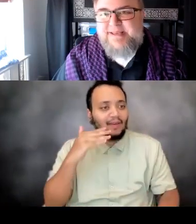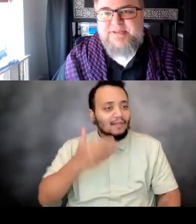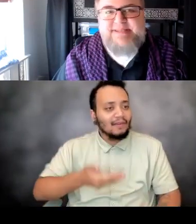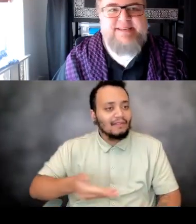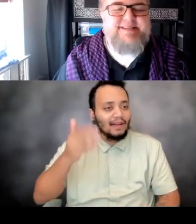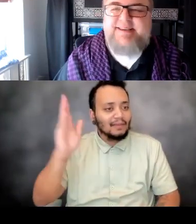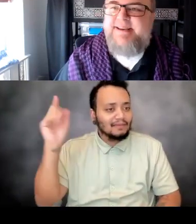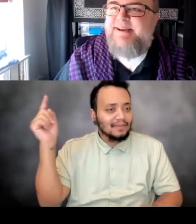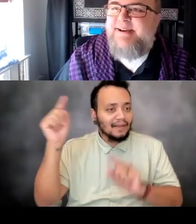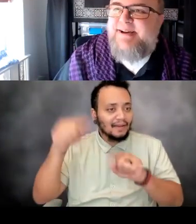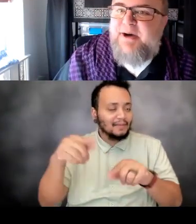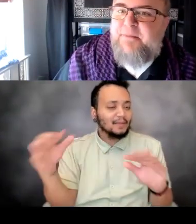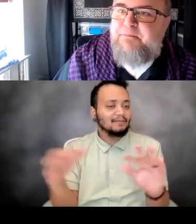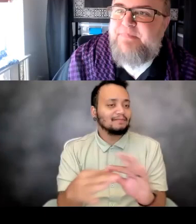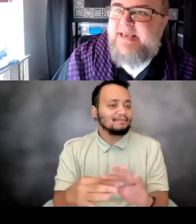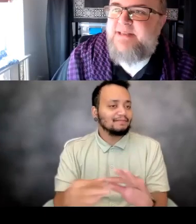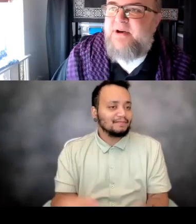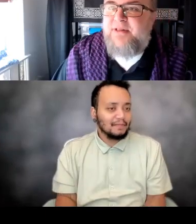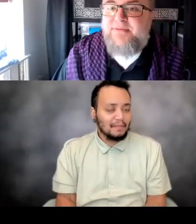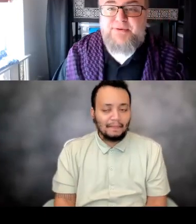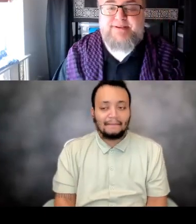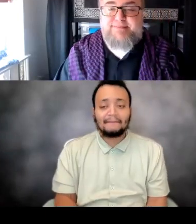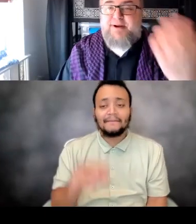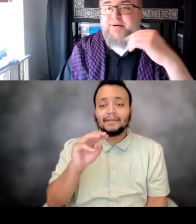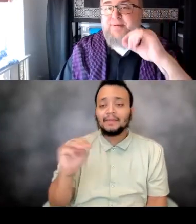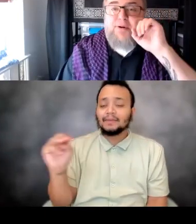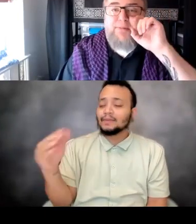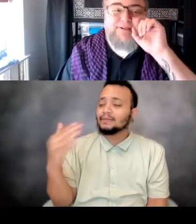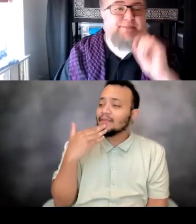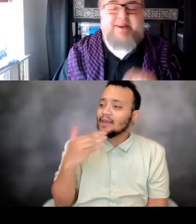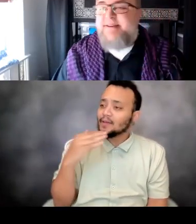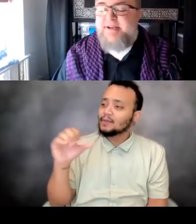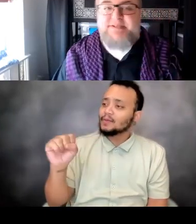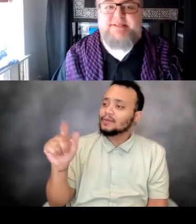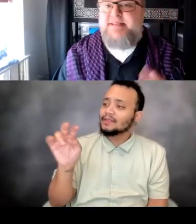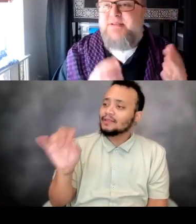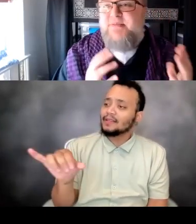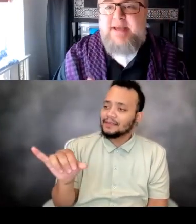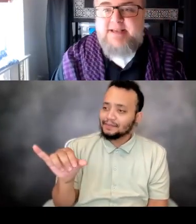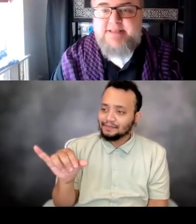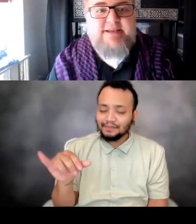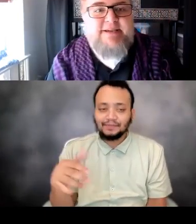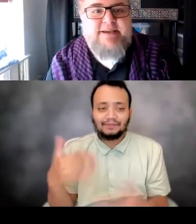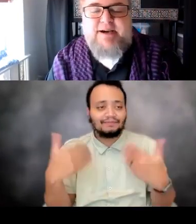Thank you, Stacy. As all of you are who are participating in here, Stacy is fantastic